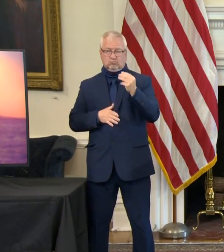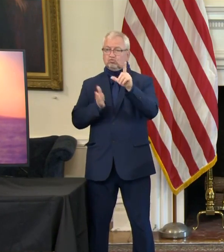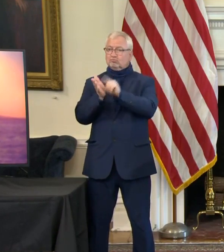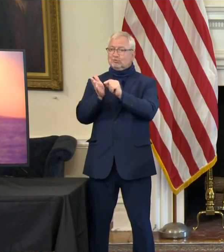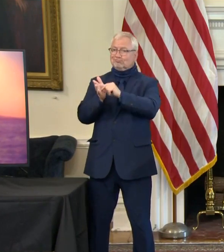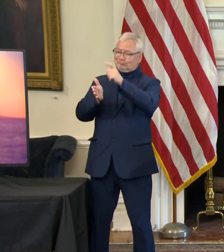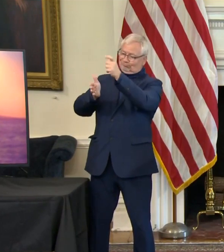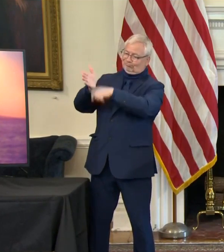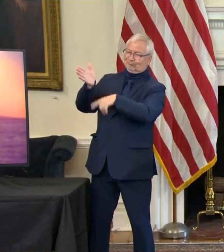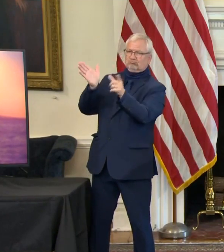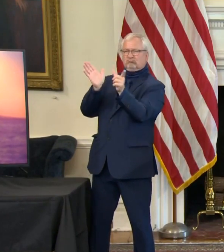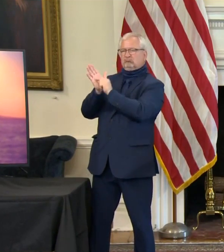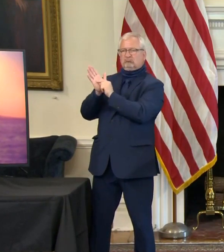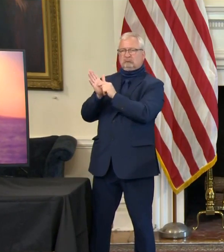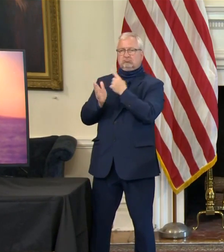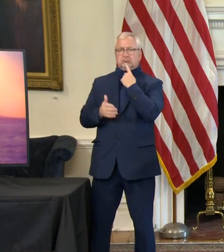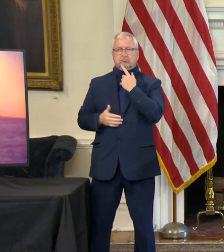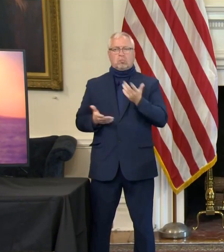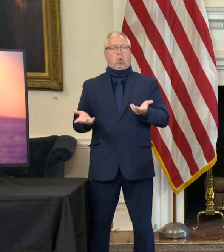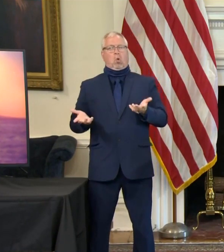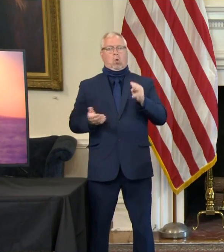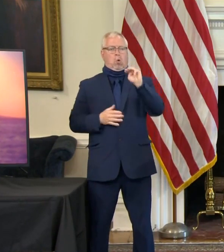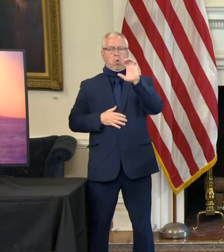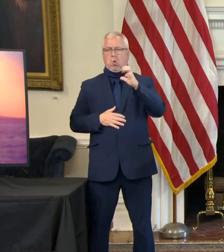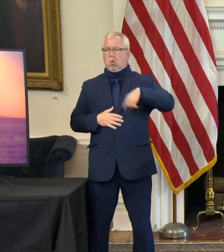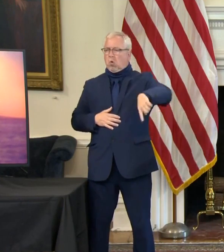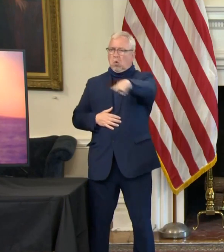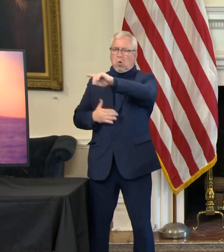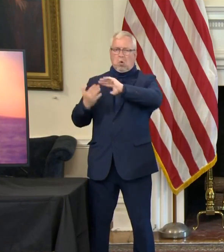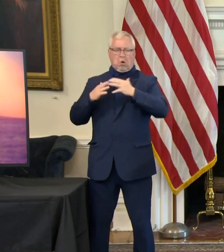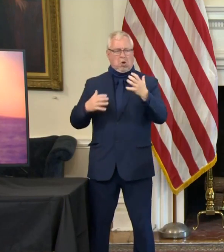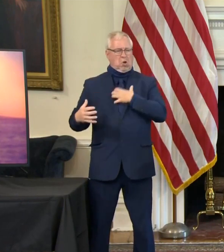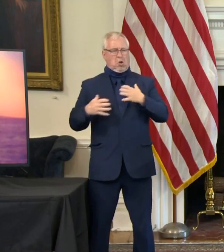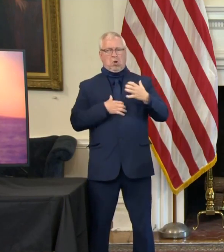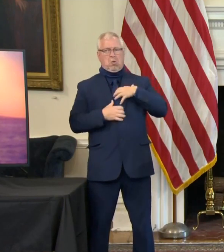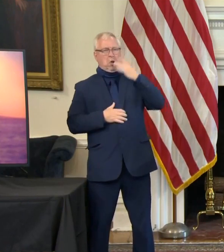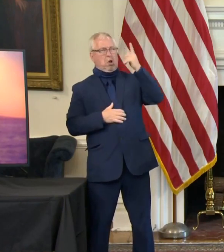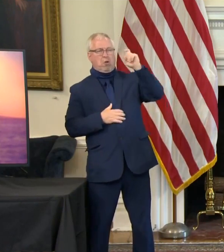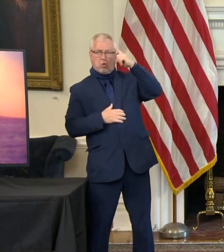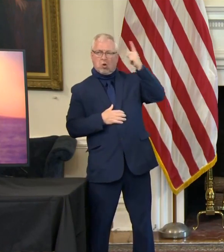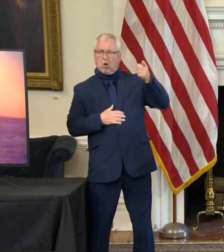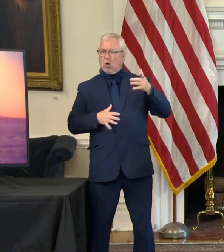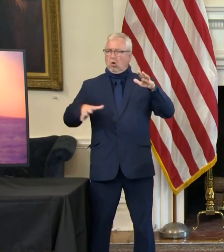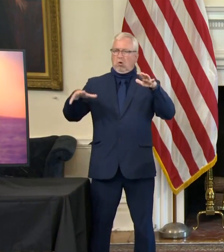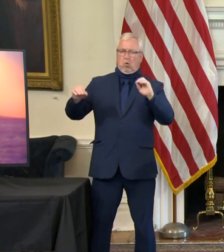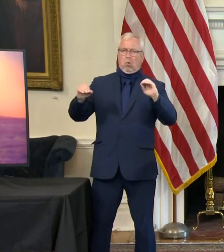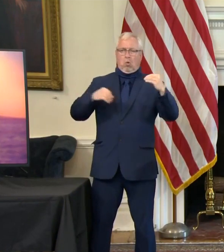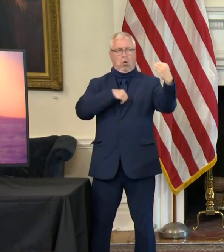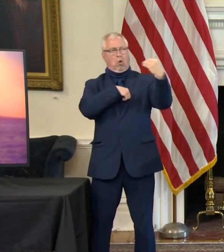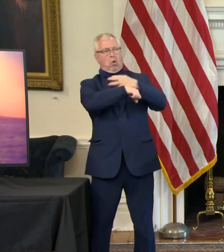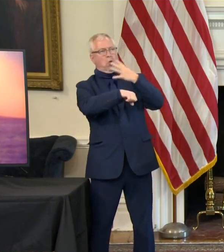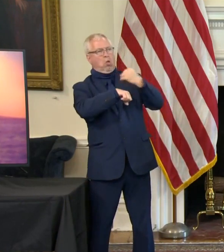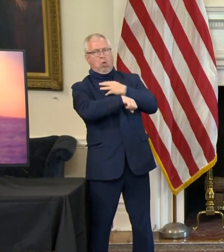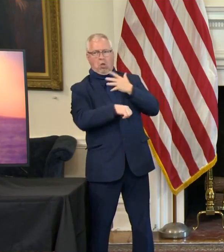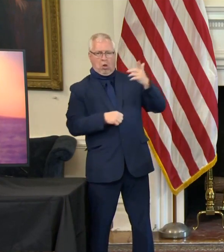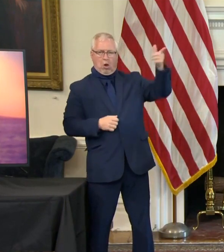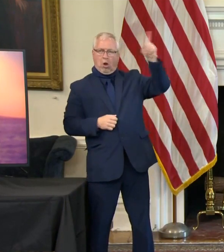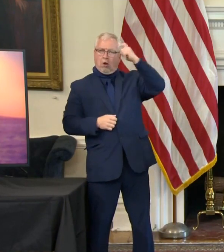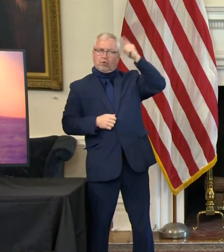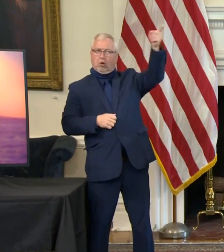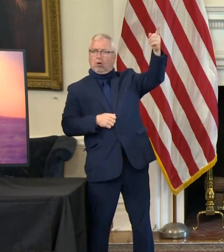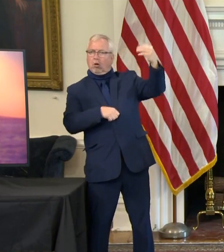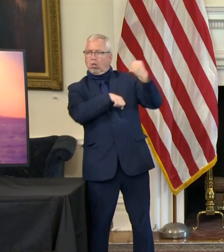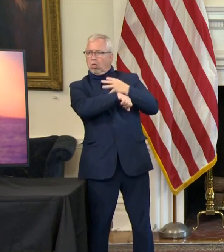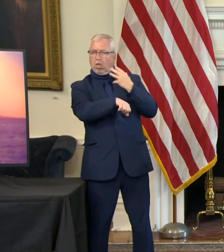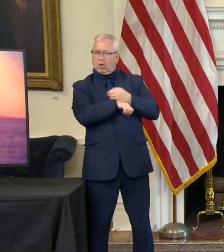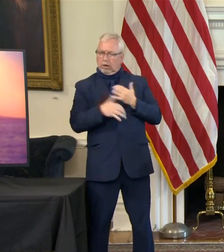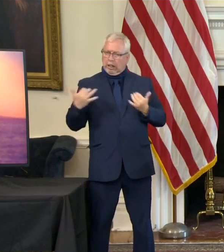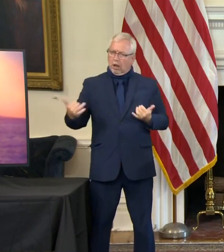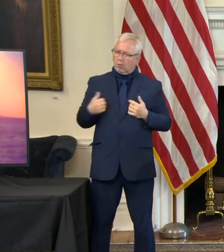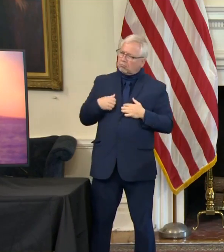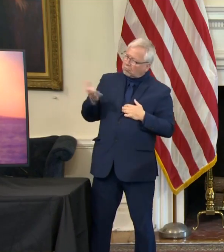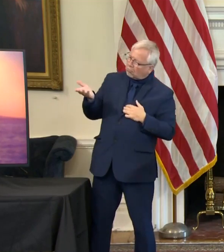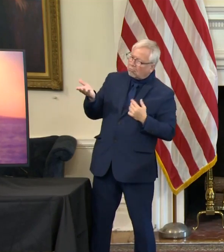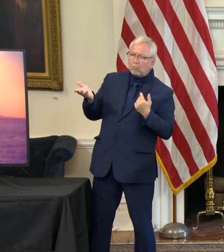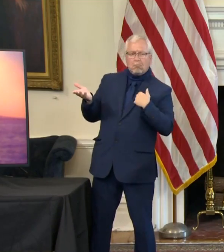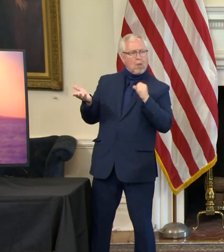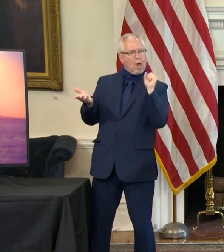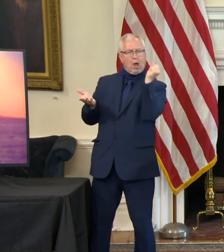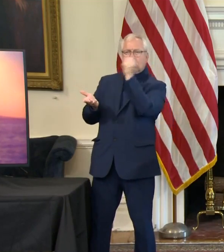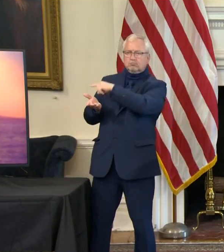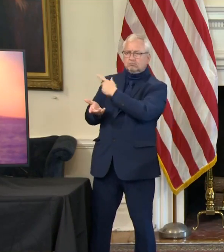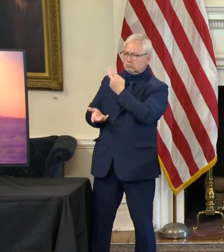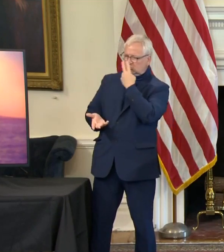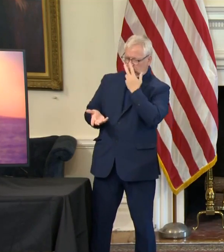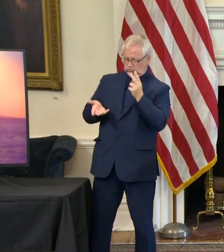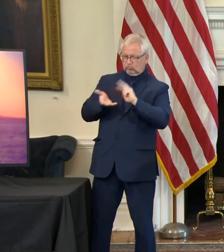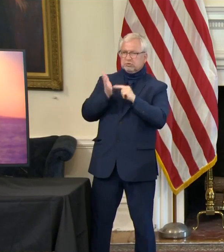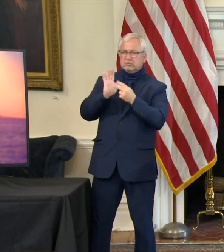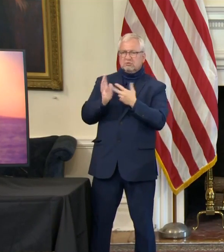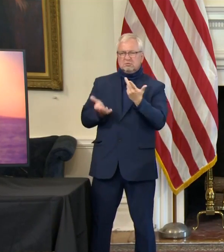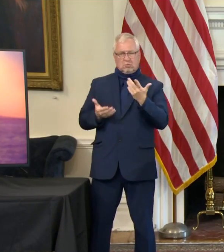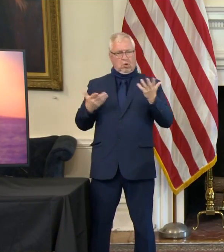I’M SURE YOU ARE AWARE ON MONDAY A NEWSPAPER STORY, THE COUNTY EXECUTIVE SAID HE WAS HUNG OUT TO DRY ON THIS ISSUE OF LOCAL JURISDICTION IN REGARD TO REOPENING.